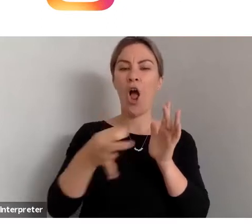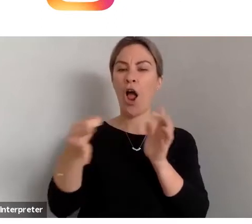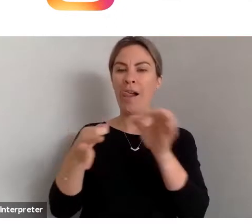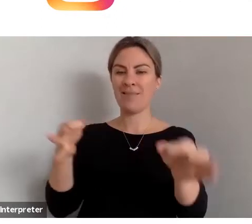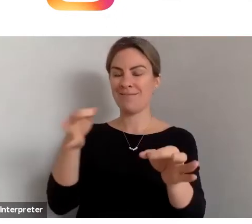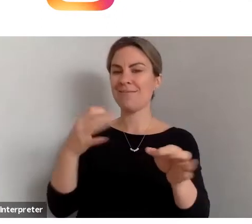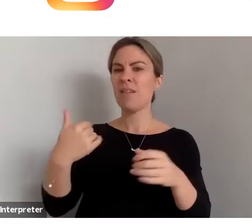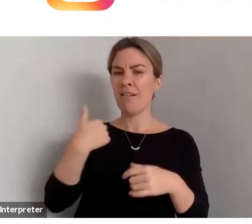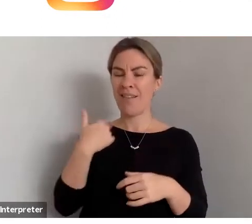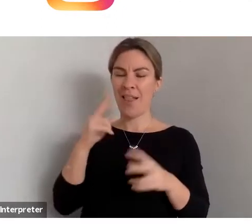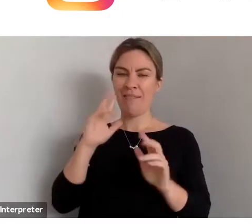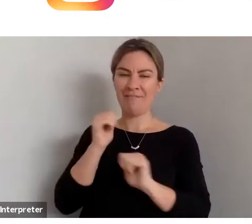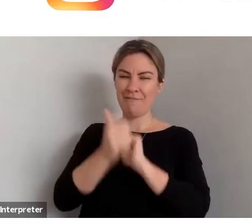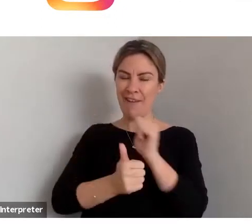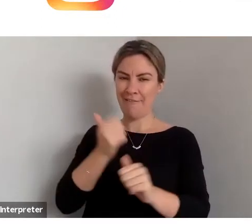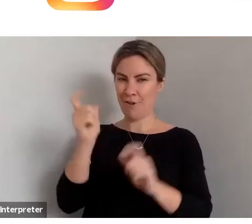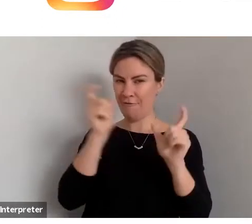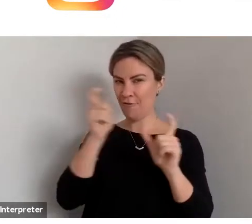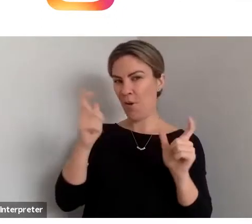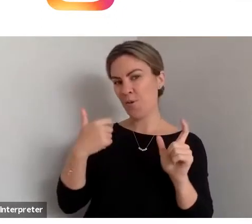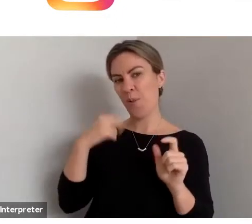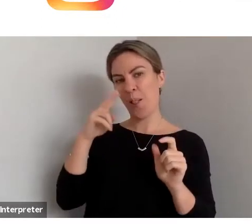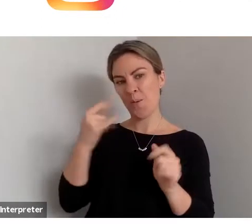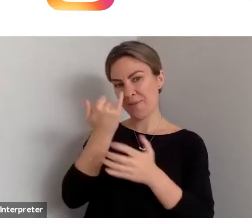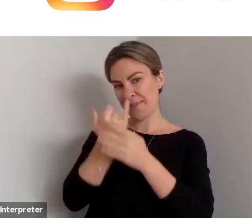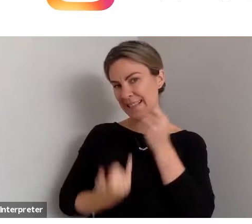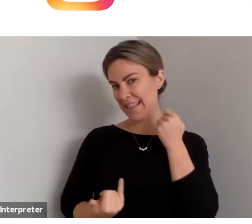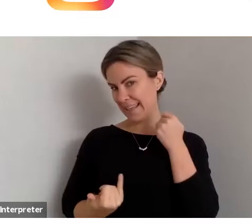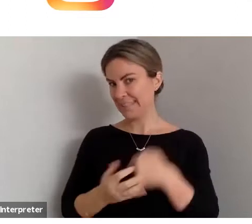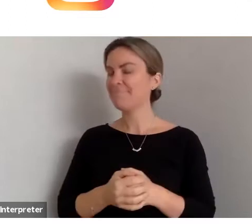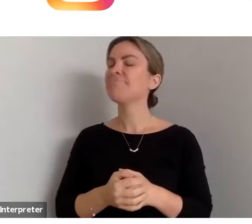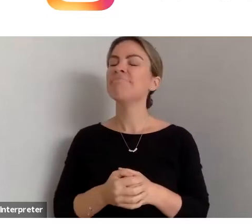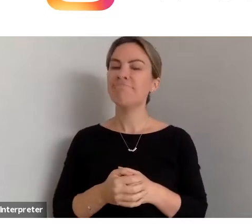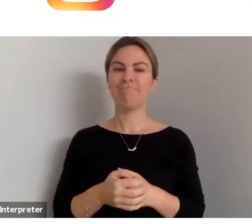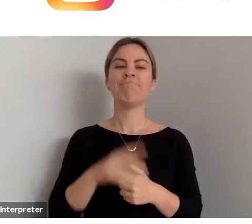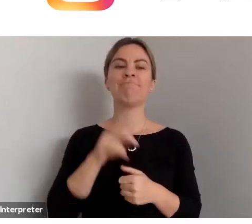This is also my Instagram handle for social media.